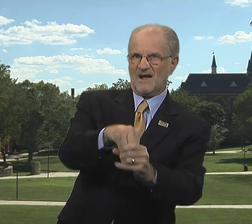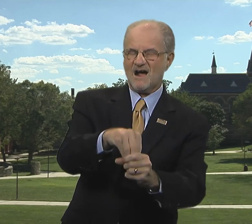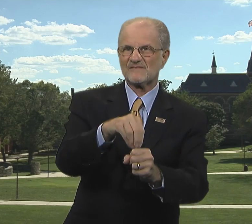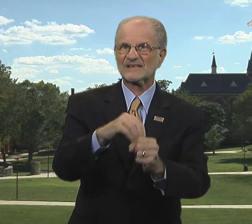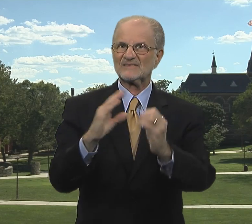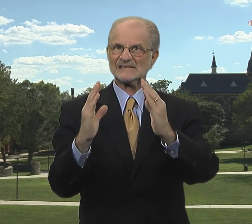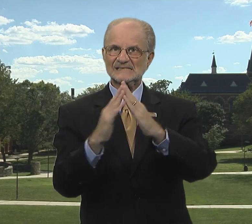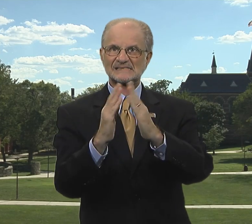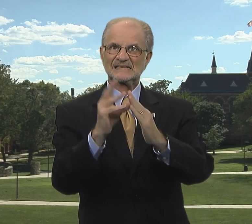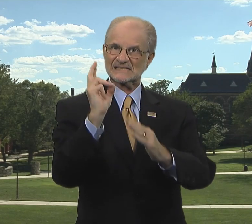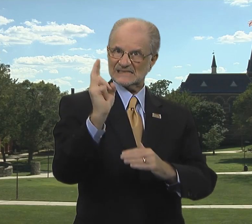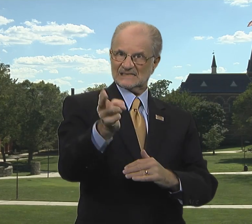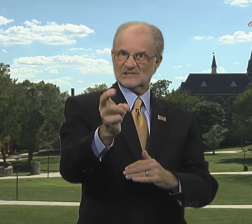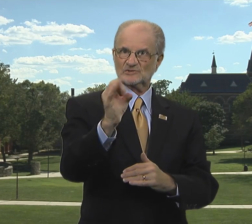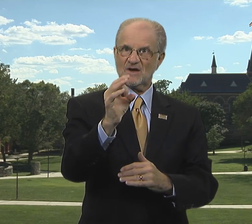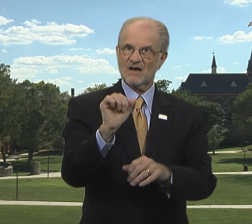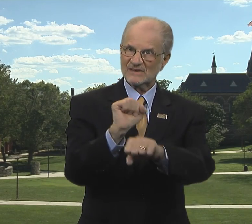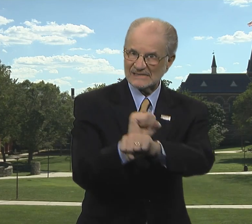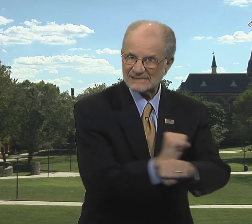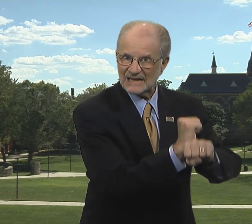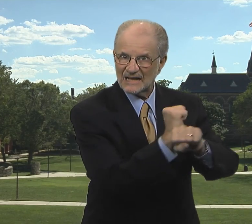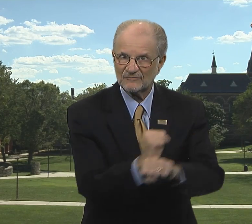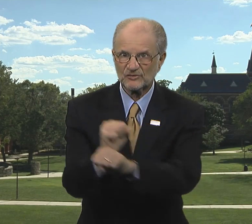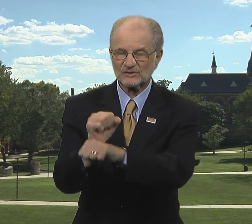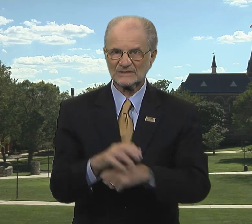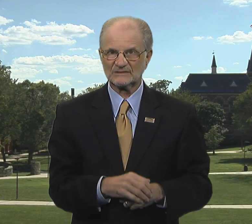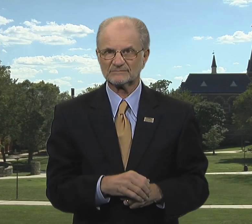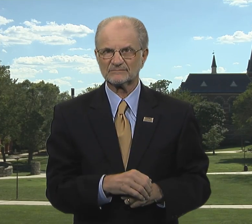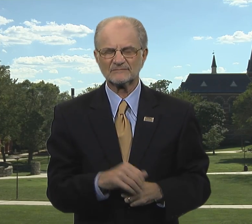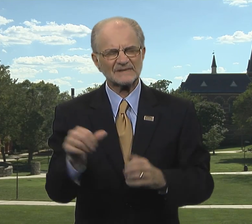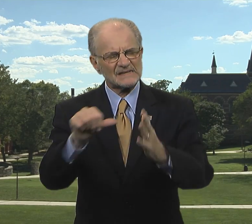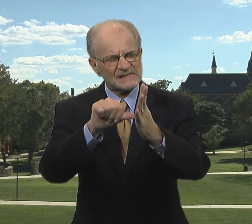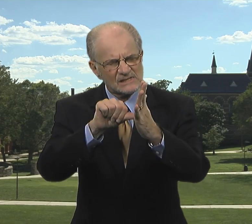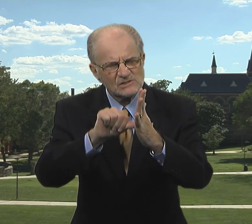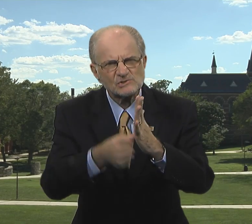were involved in the city's history of slavery.